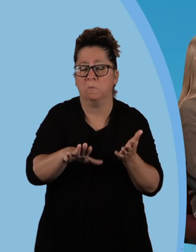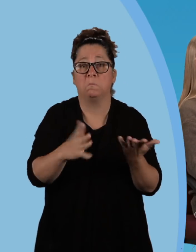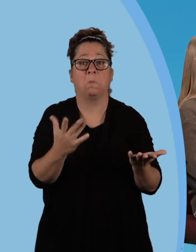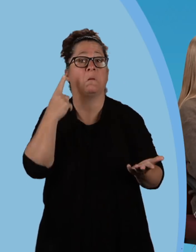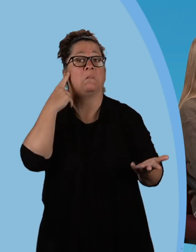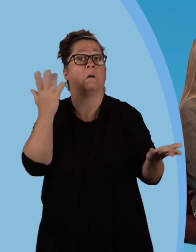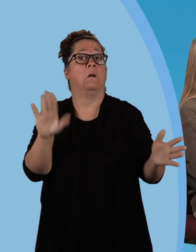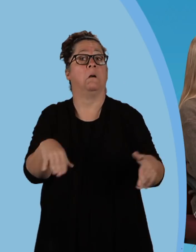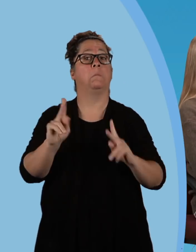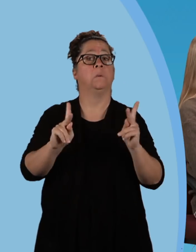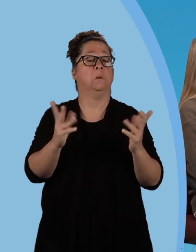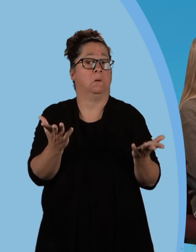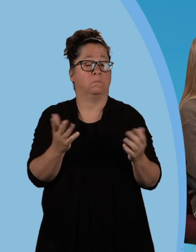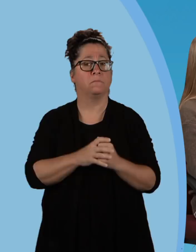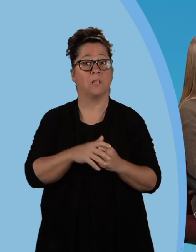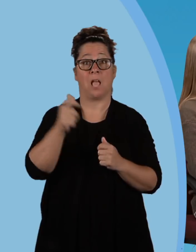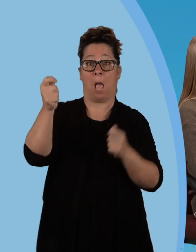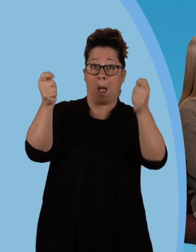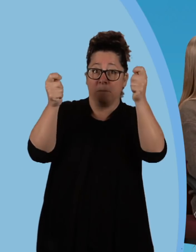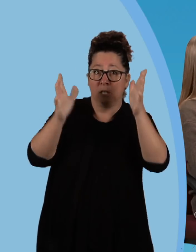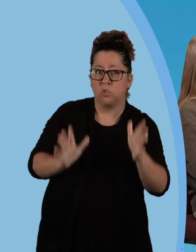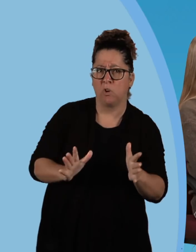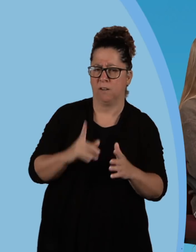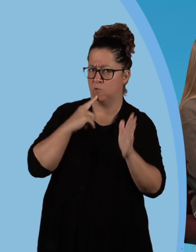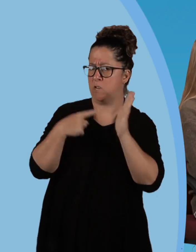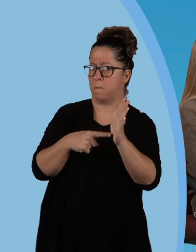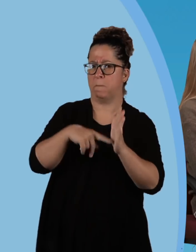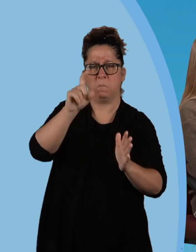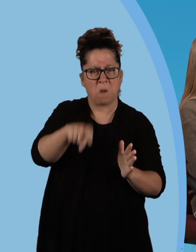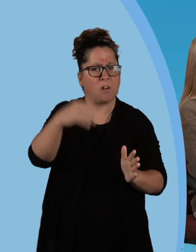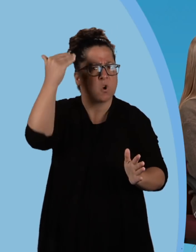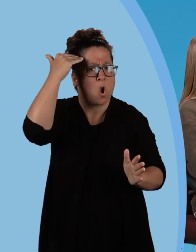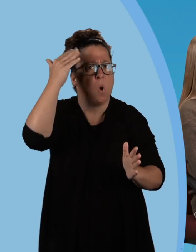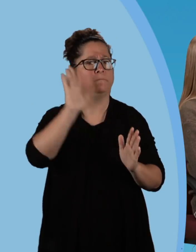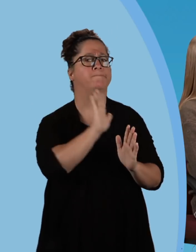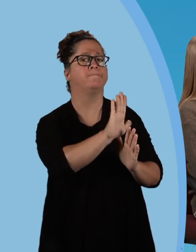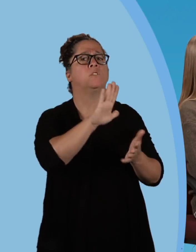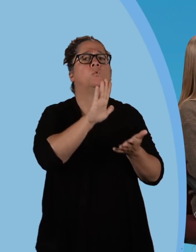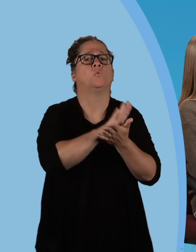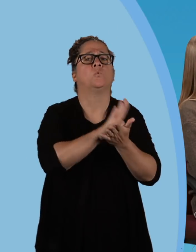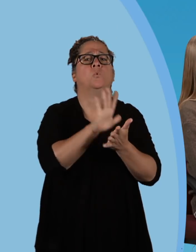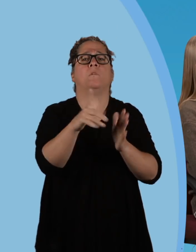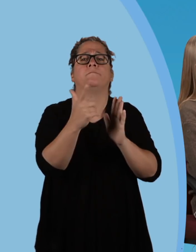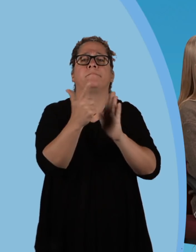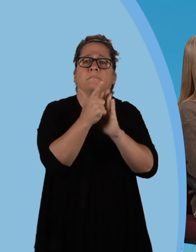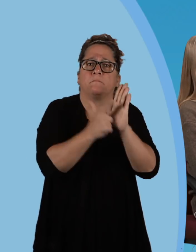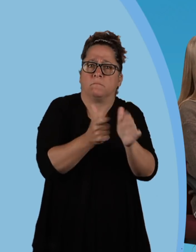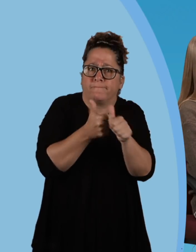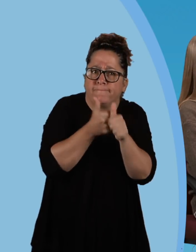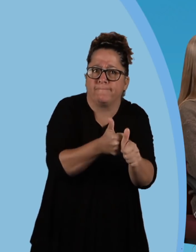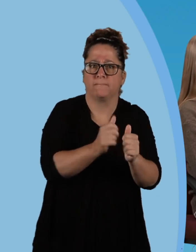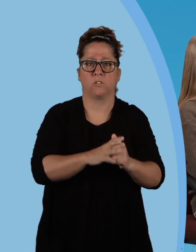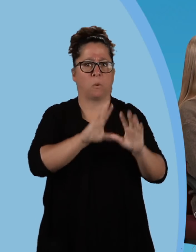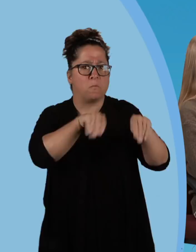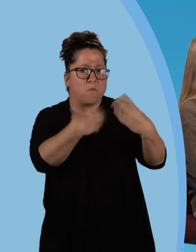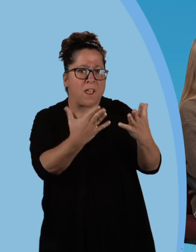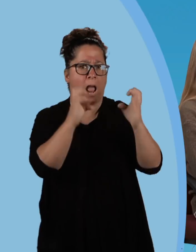even though many people think it is. The administrator, for example, has to know the school's legal obligation to provide